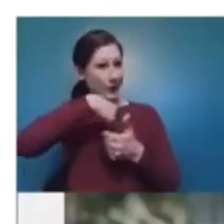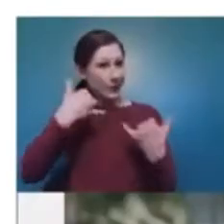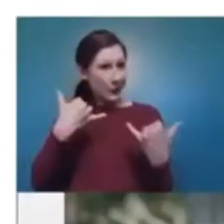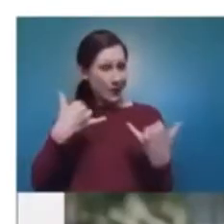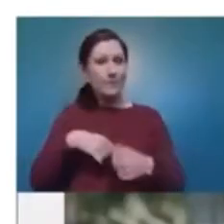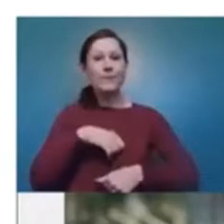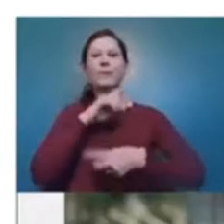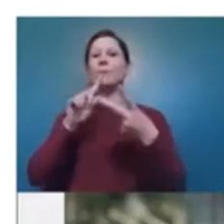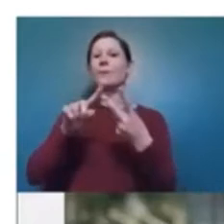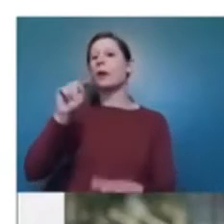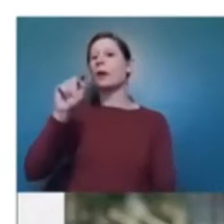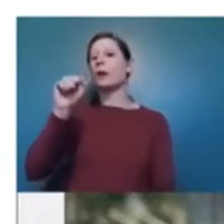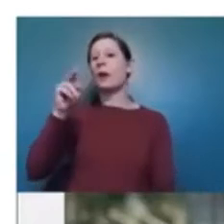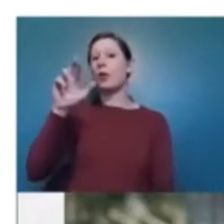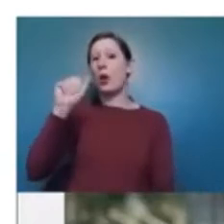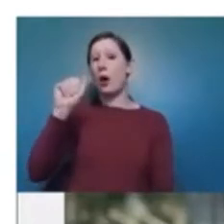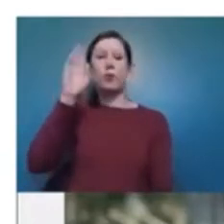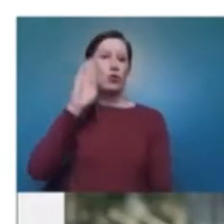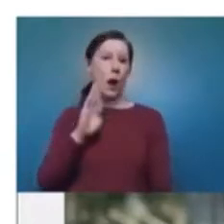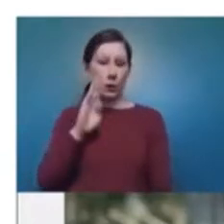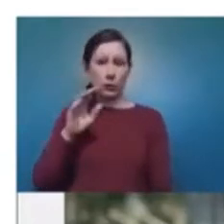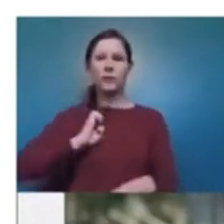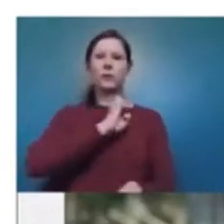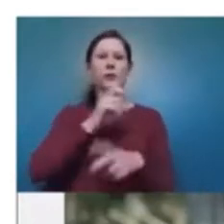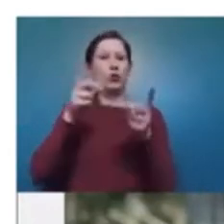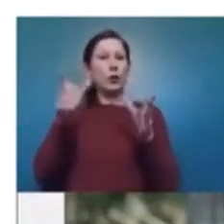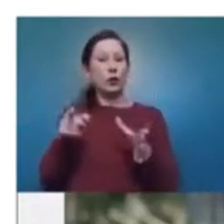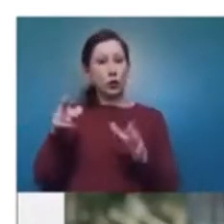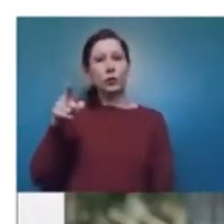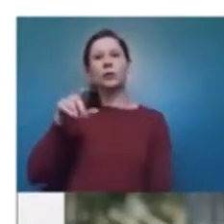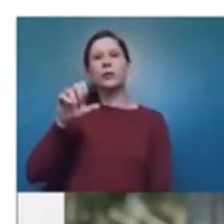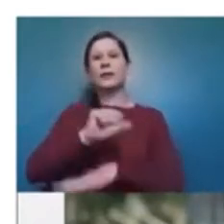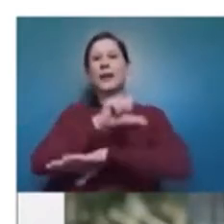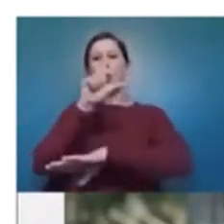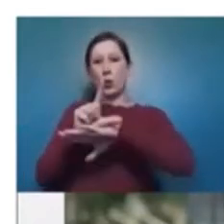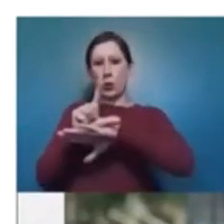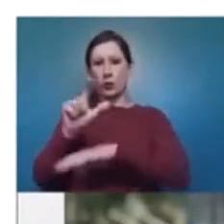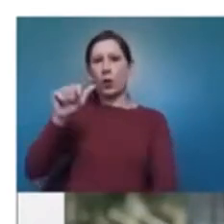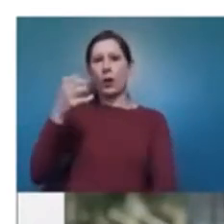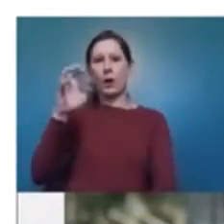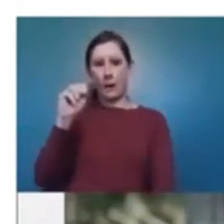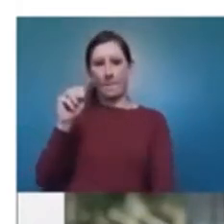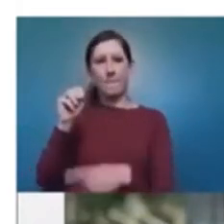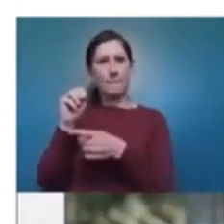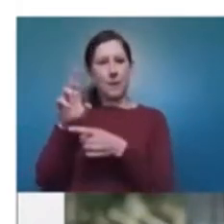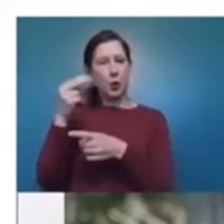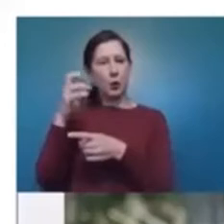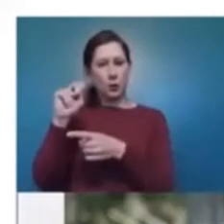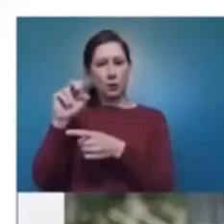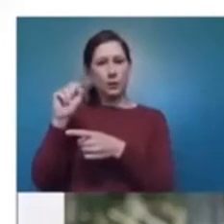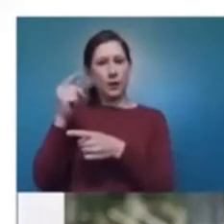Along with Erin is Tamera Brown, Executive Director of the St. Louis Aquarium at Union Station. Tamera (Tami) Lash Brown